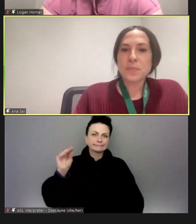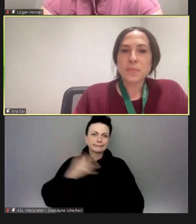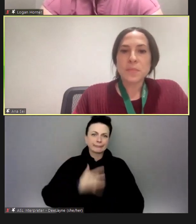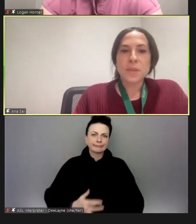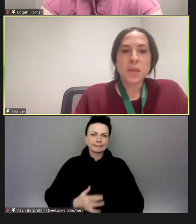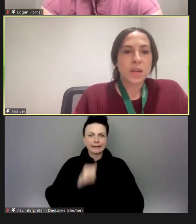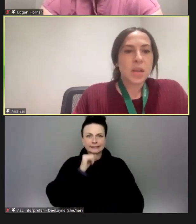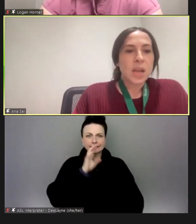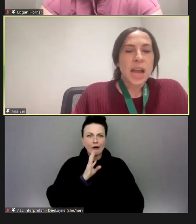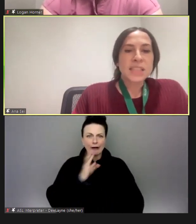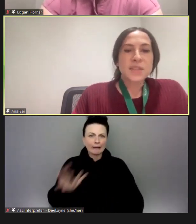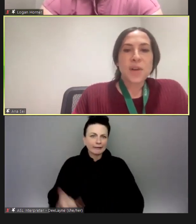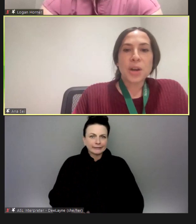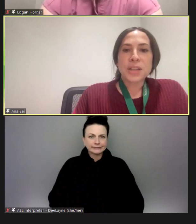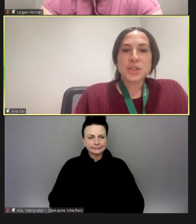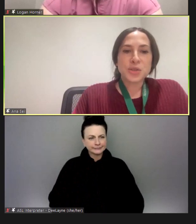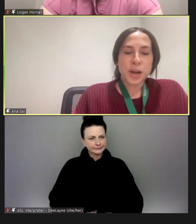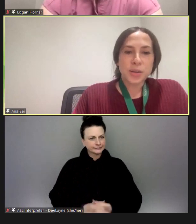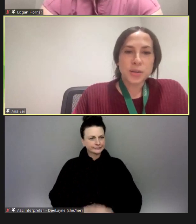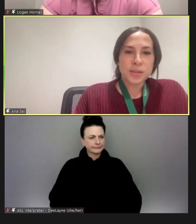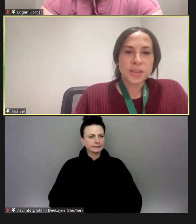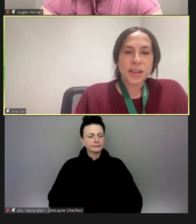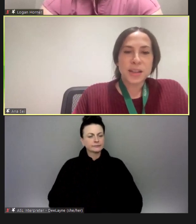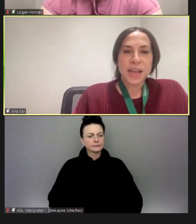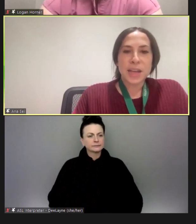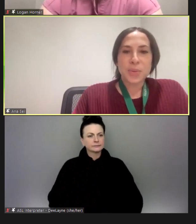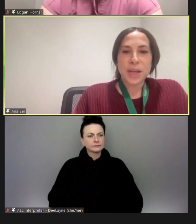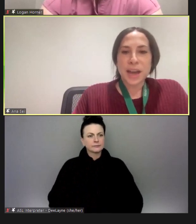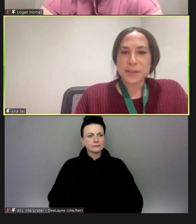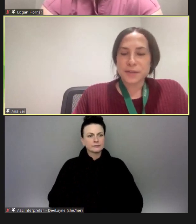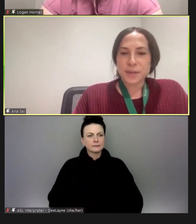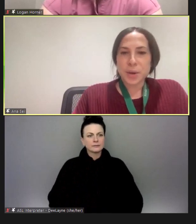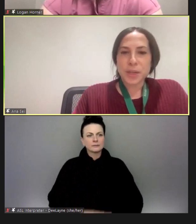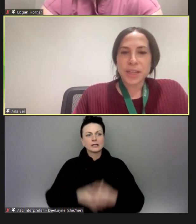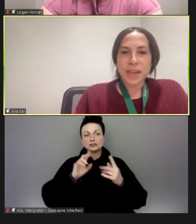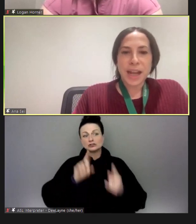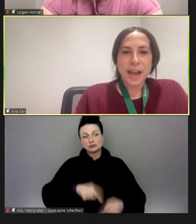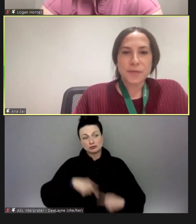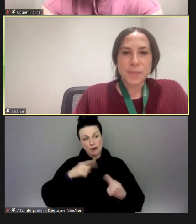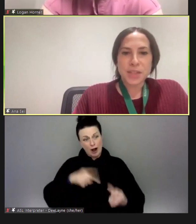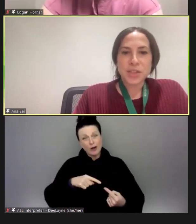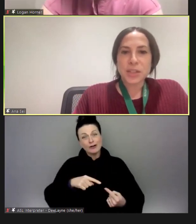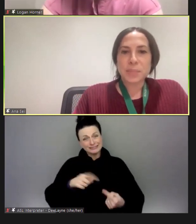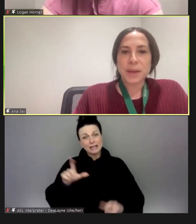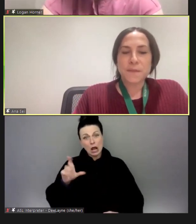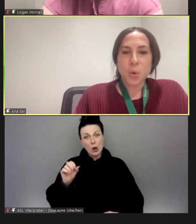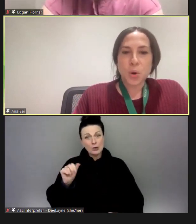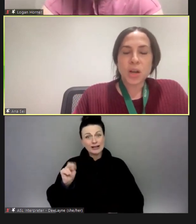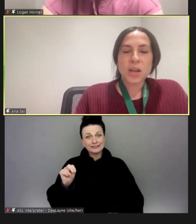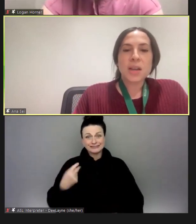talkative as far as struggles like we